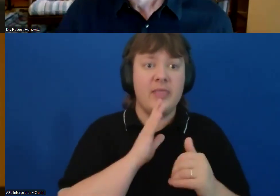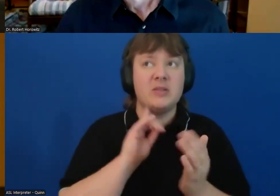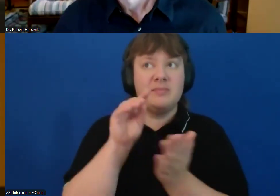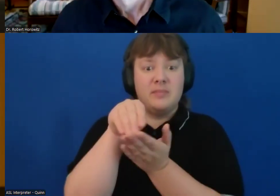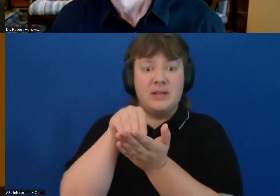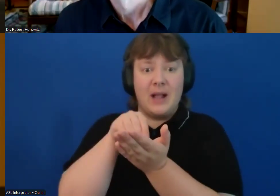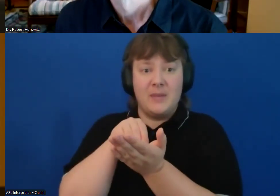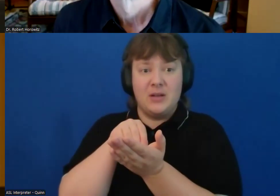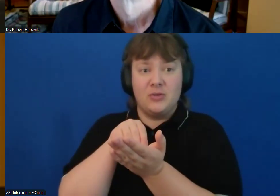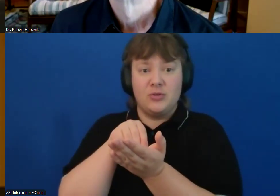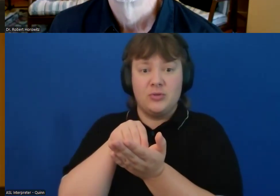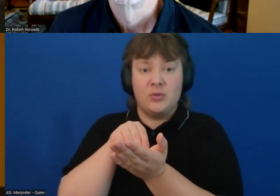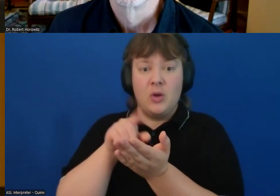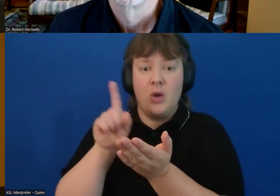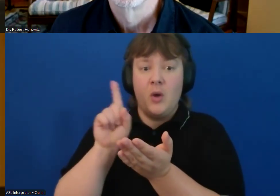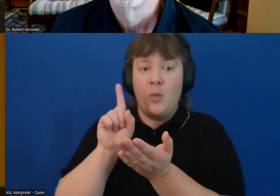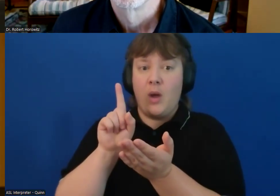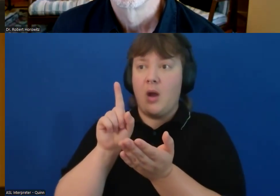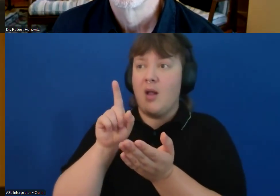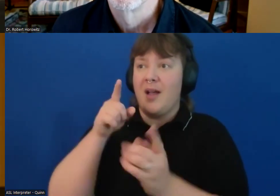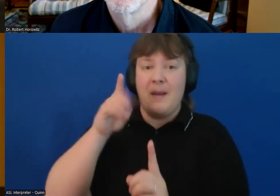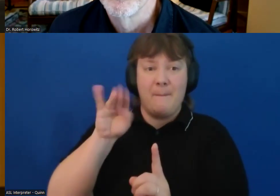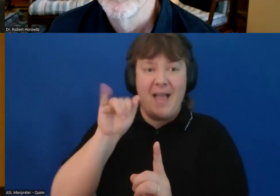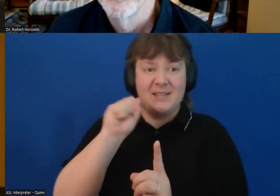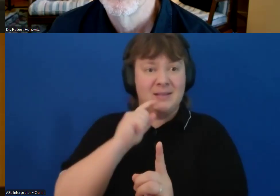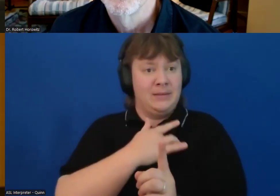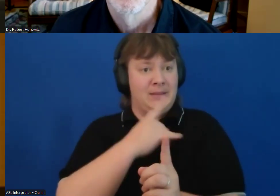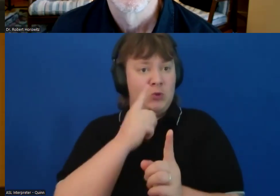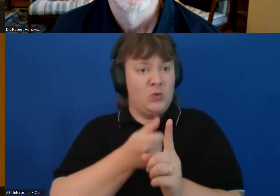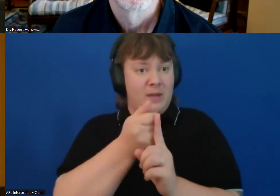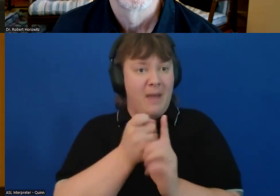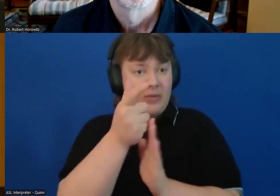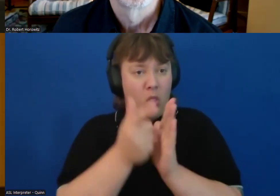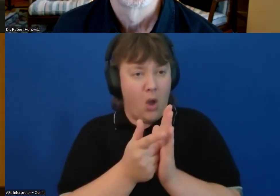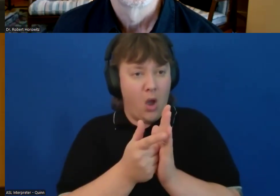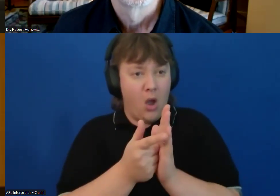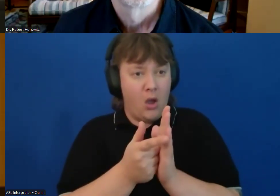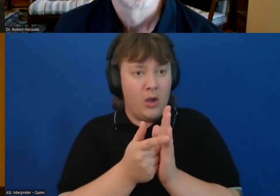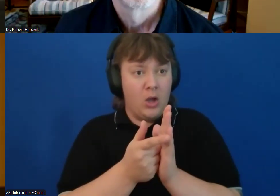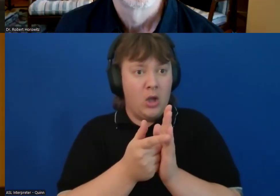tend to impact the law and I'd like to ask Dr. Sharf, could you describe these concerns and